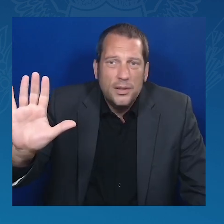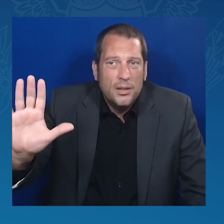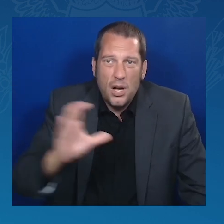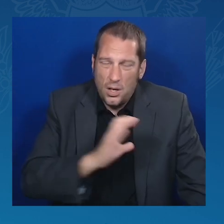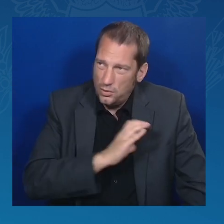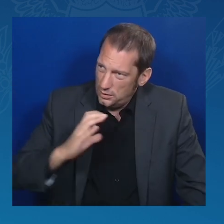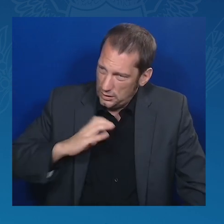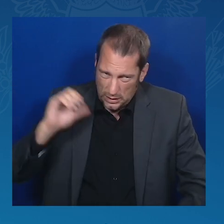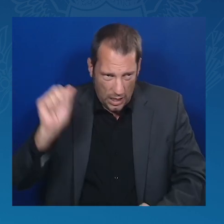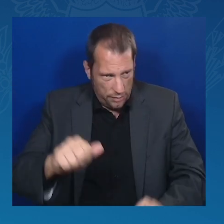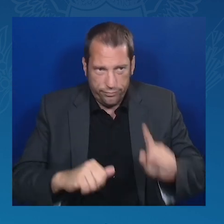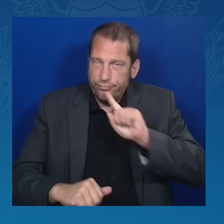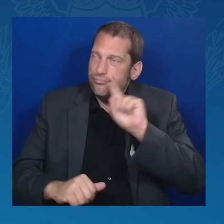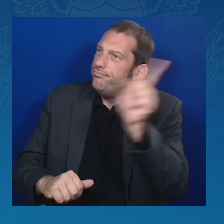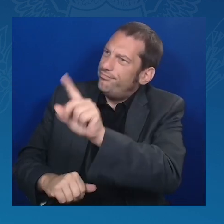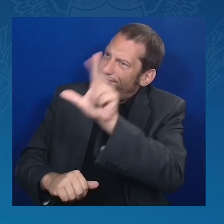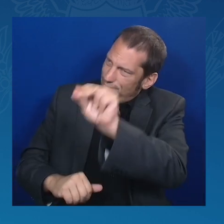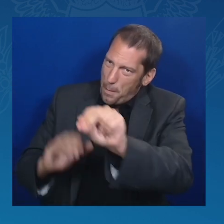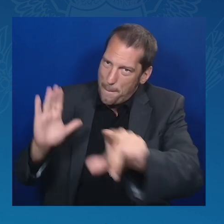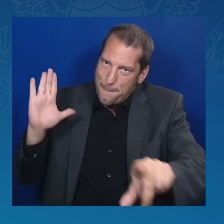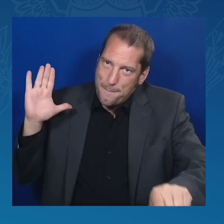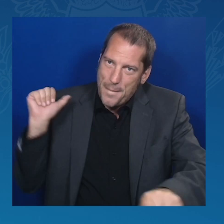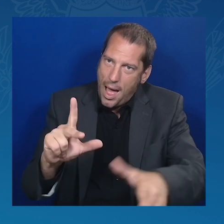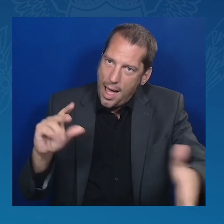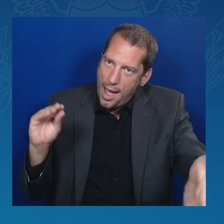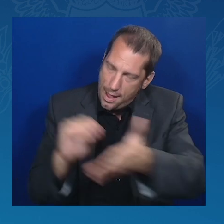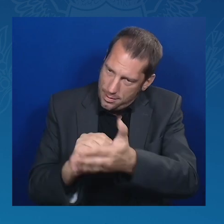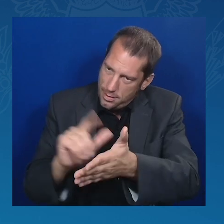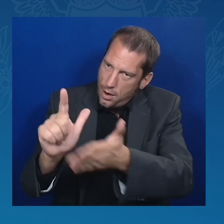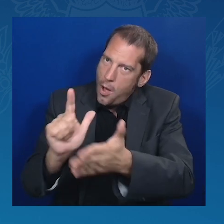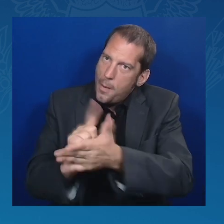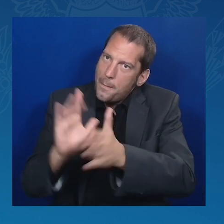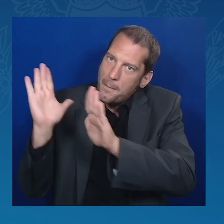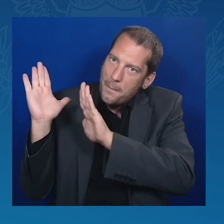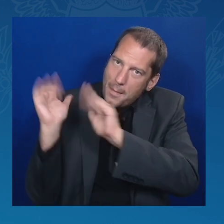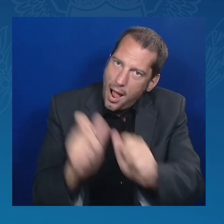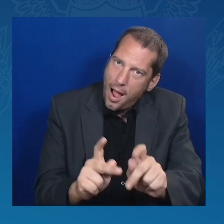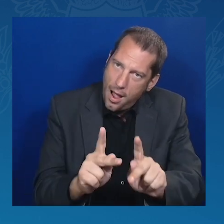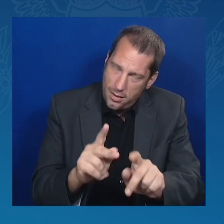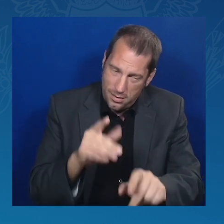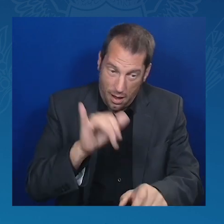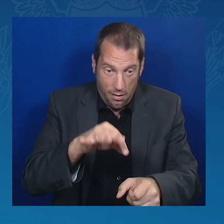Ms. Teigen: Yes. I recently had the chance to spend a day